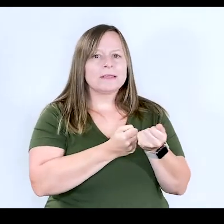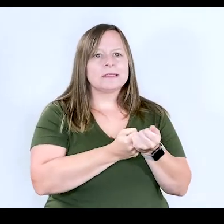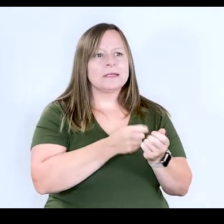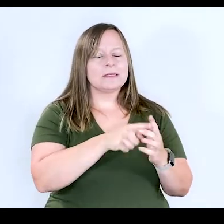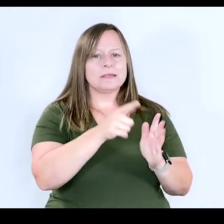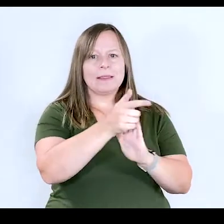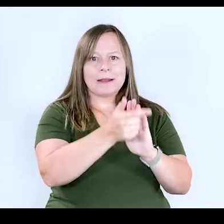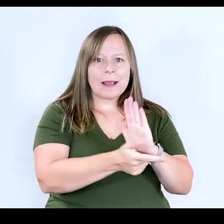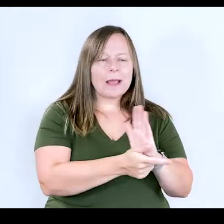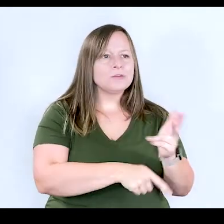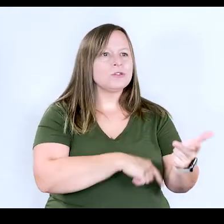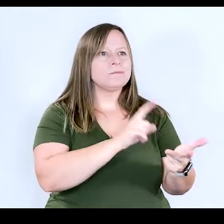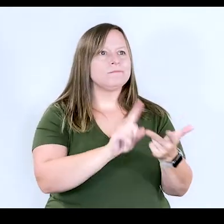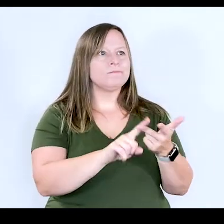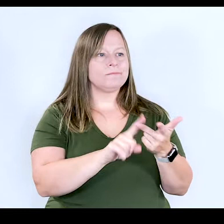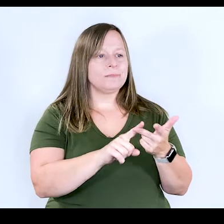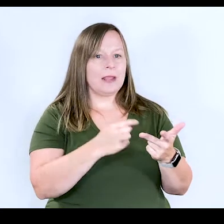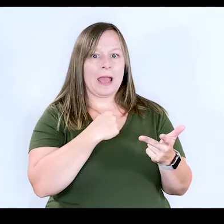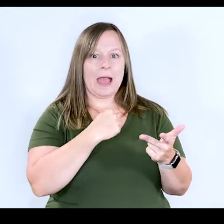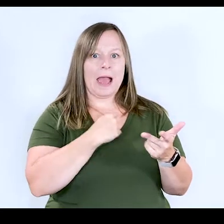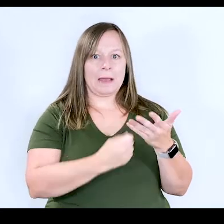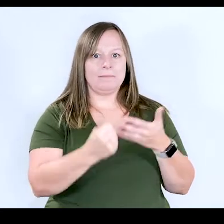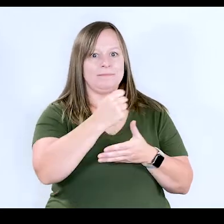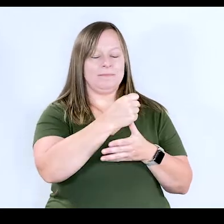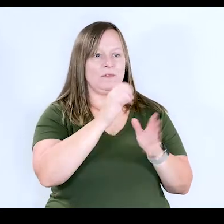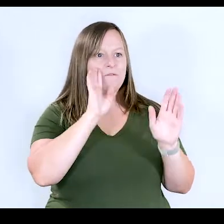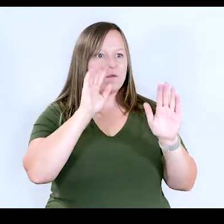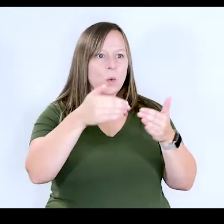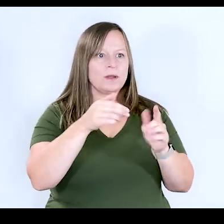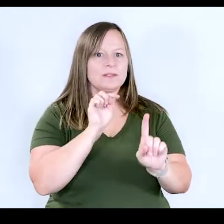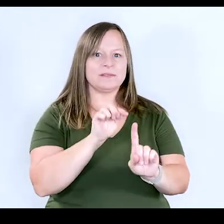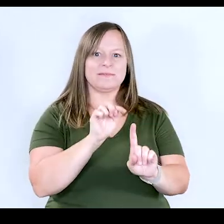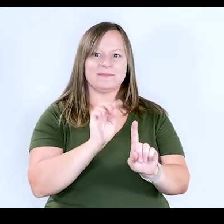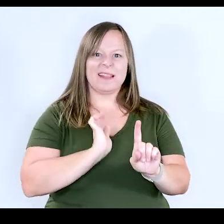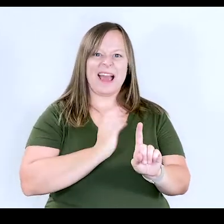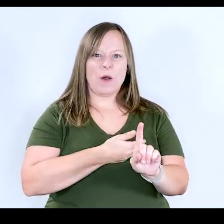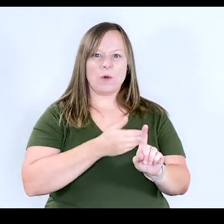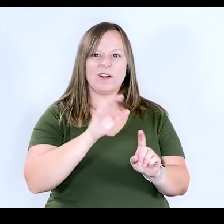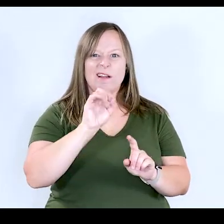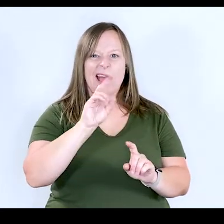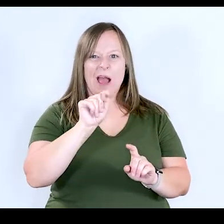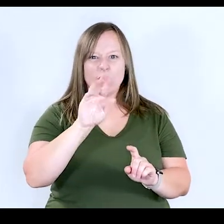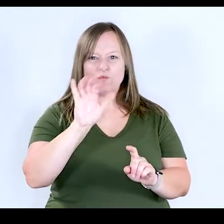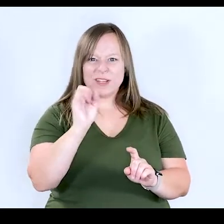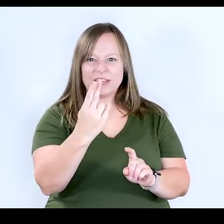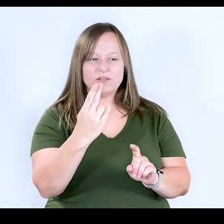We've done this through litigation. And I am primarily here to focus on our outreach to voters,